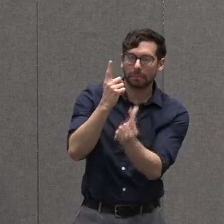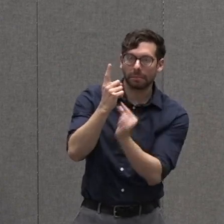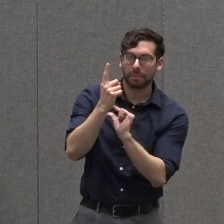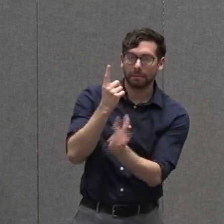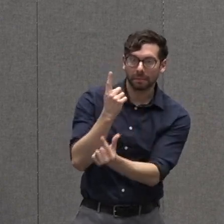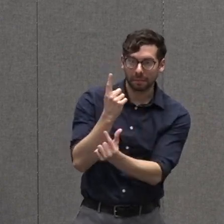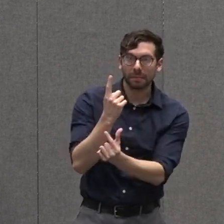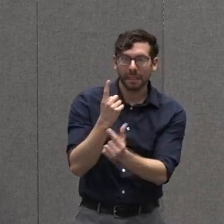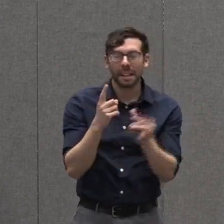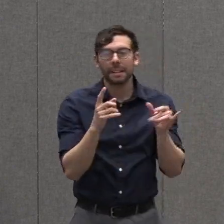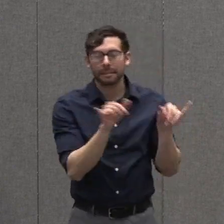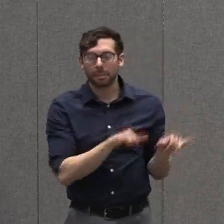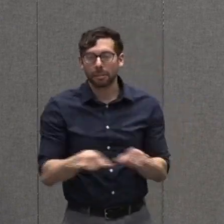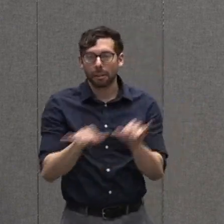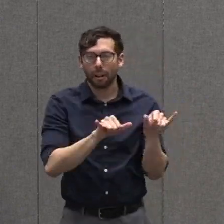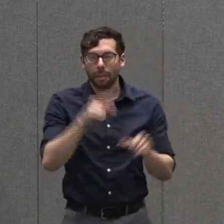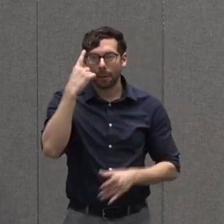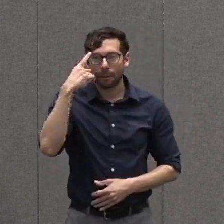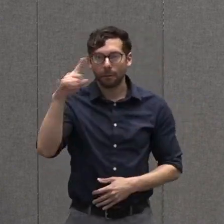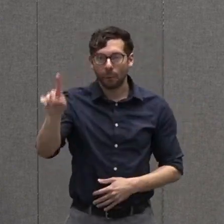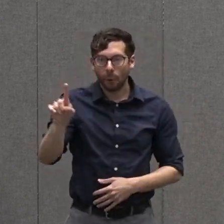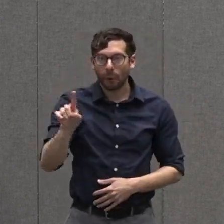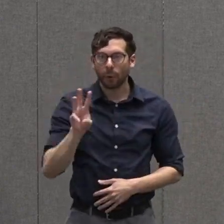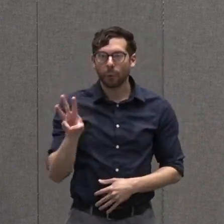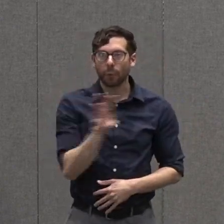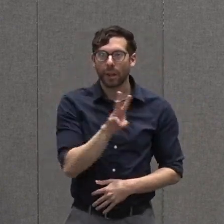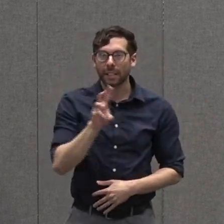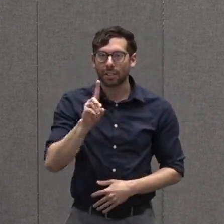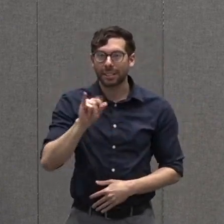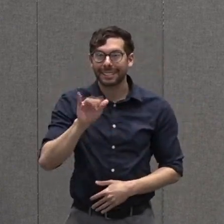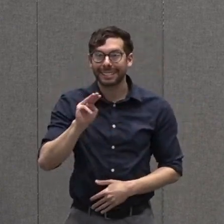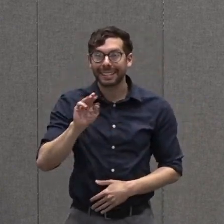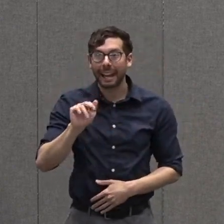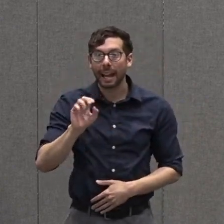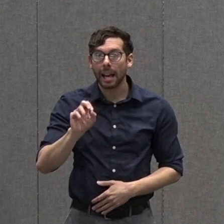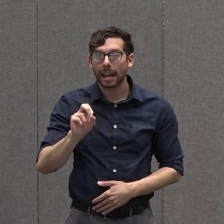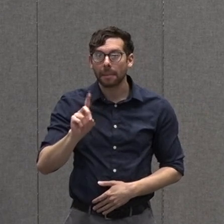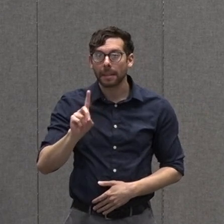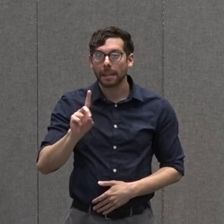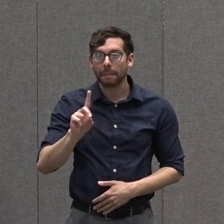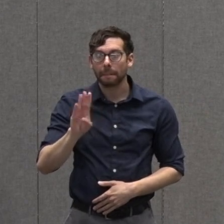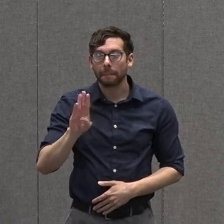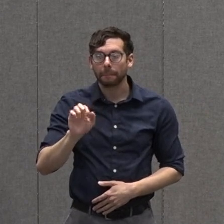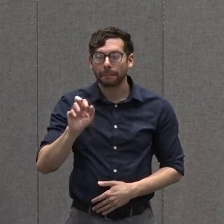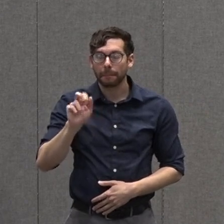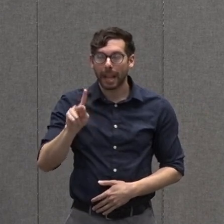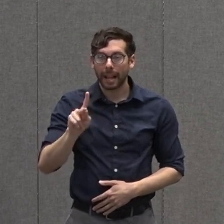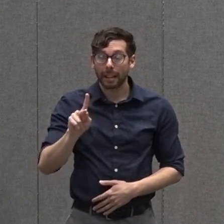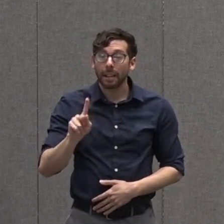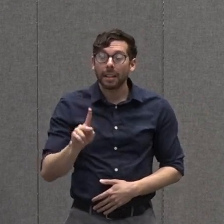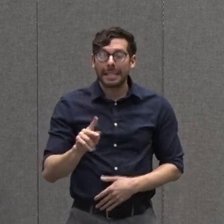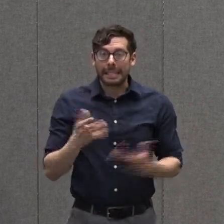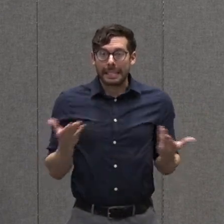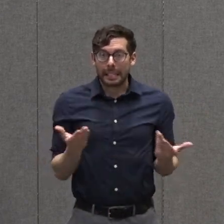but in New Mexico this snake might be seen in the lower two thirds of the state, where the Mojave rattlesnake